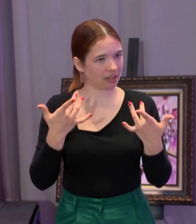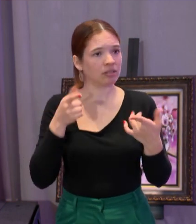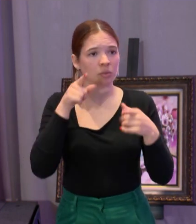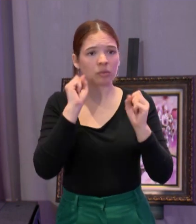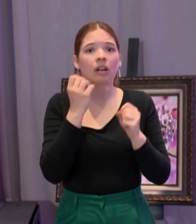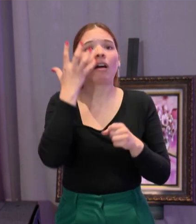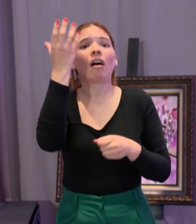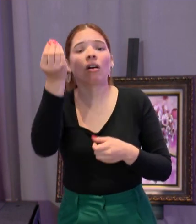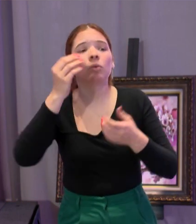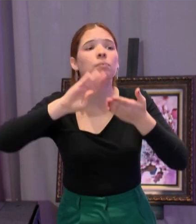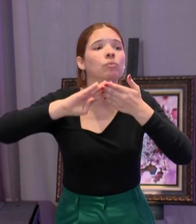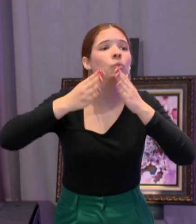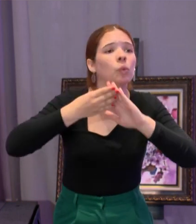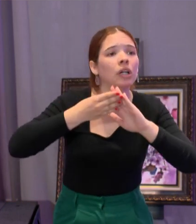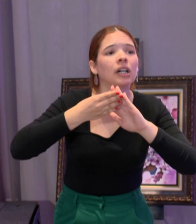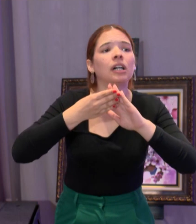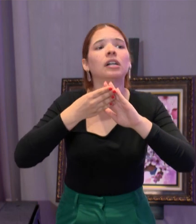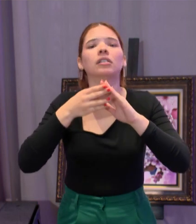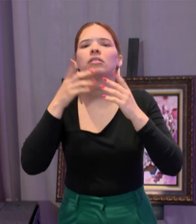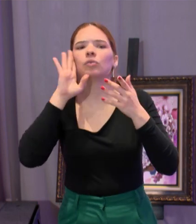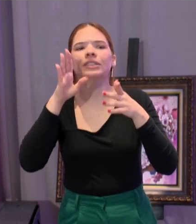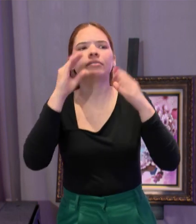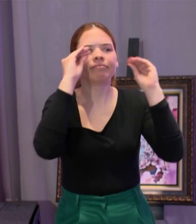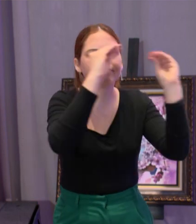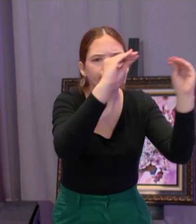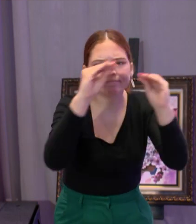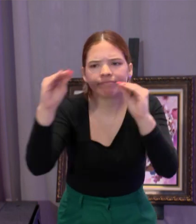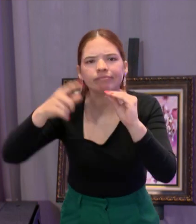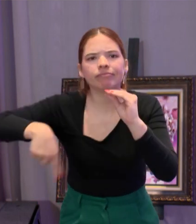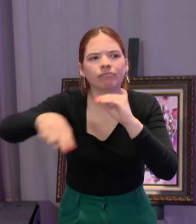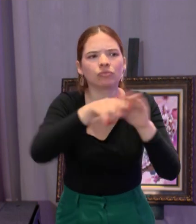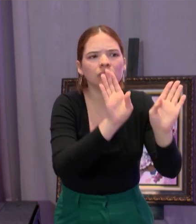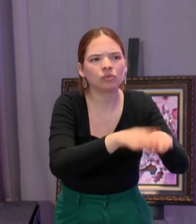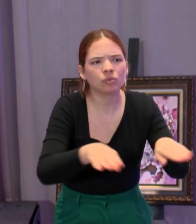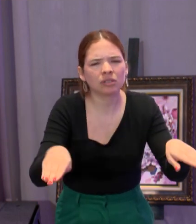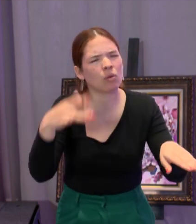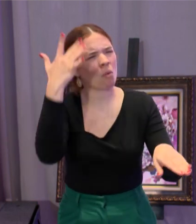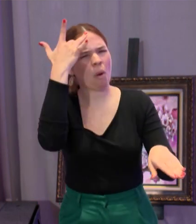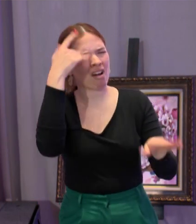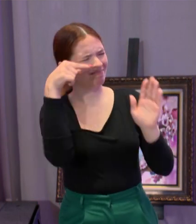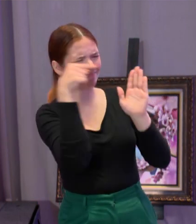COMMUNITY TO WORK WITH YOUTH AND EDUCATE THEM ABOUT THE MEANING OF THE BLOSSOMS, THE HISTORY OF